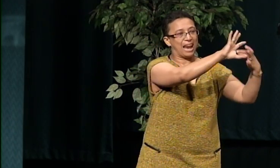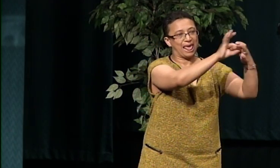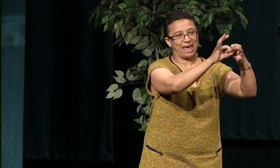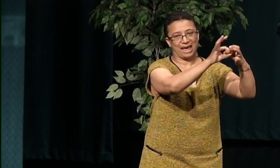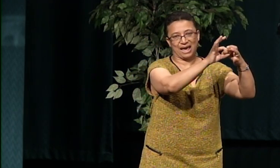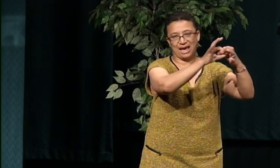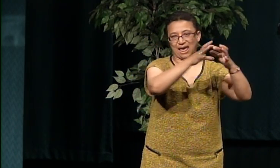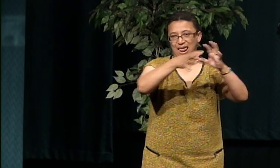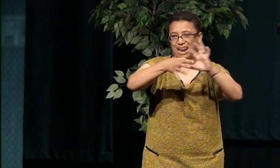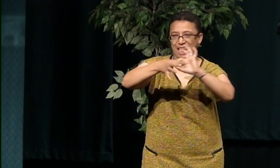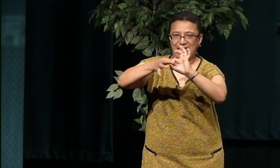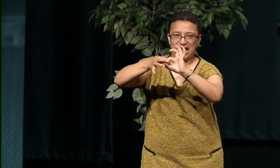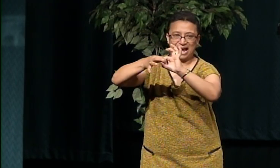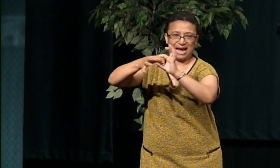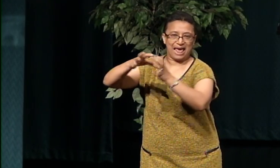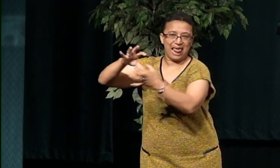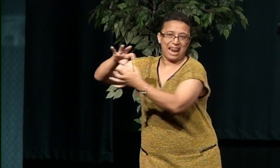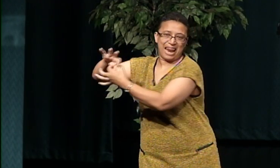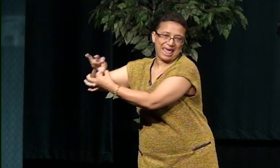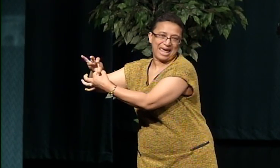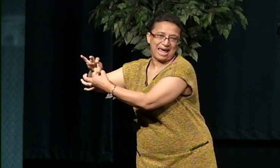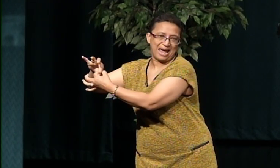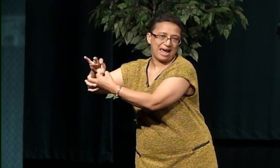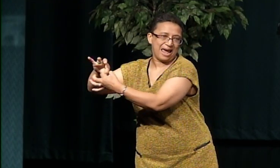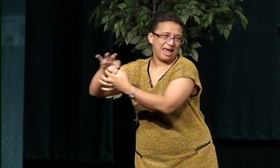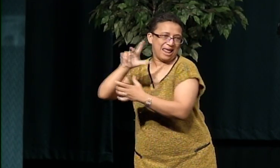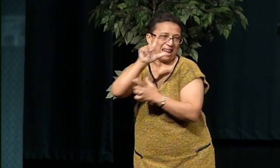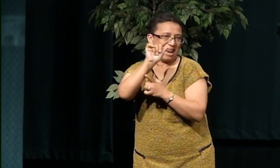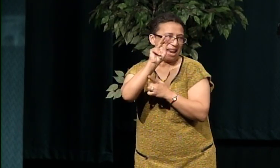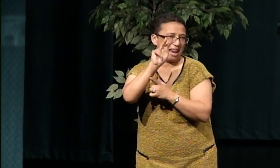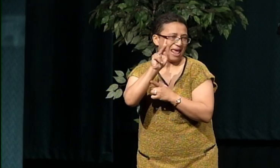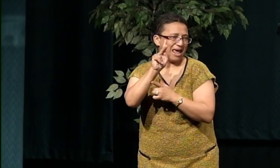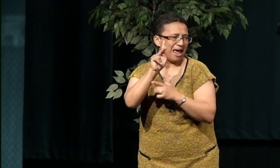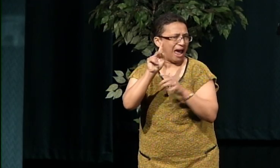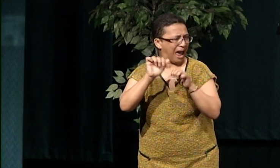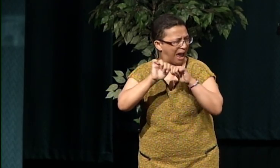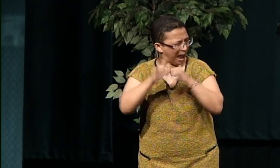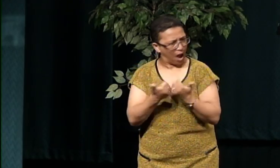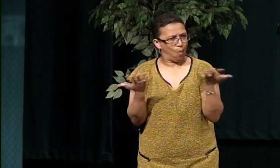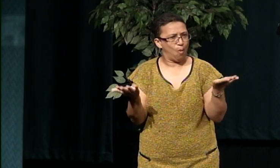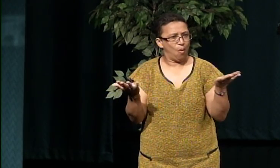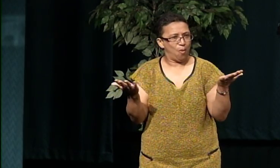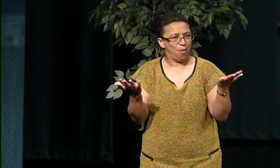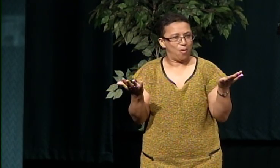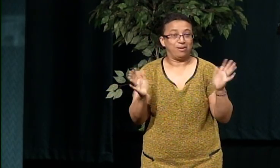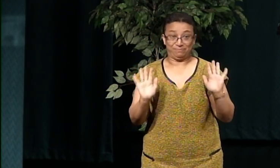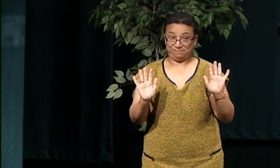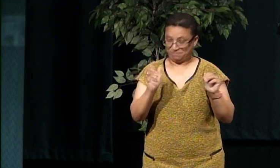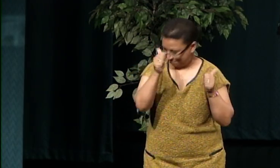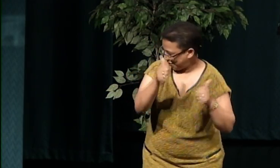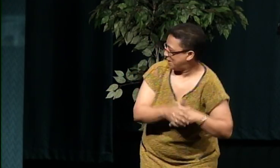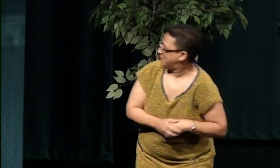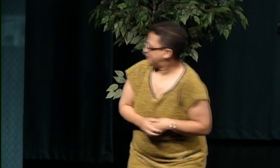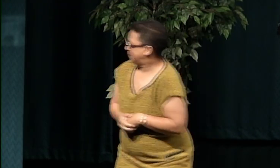With that, I thought that I should take an approach that really ties together all of the these events